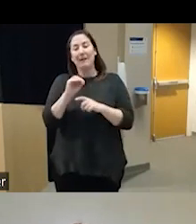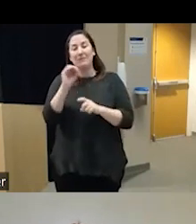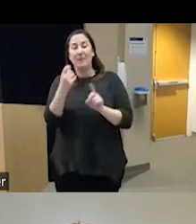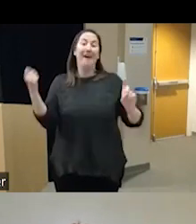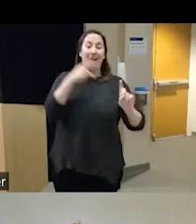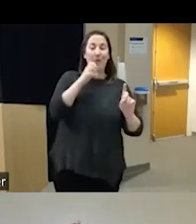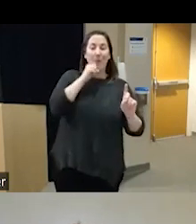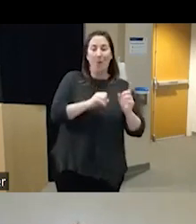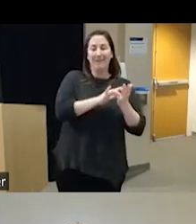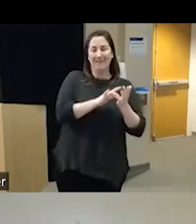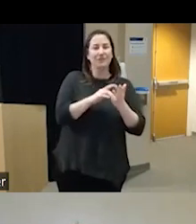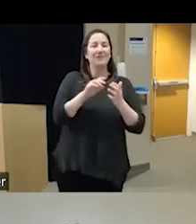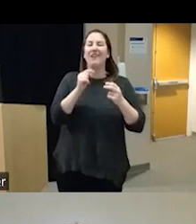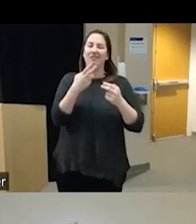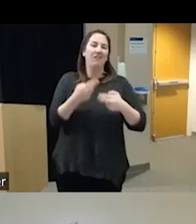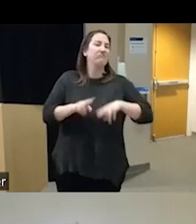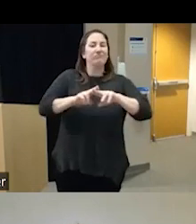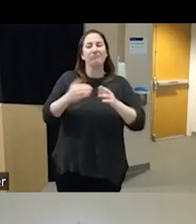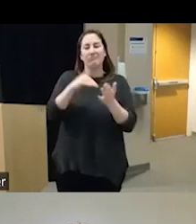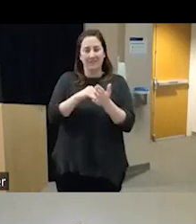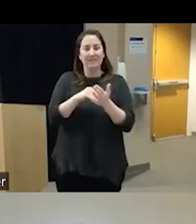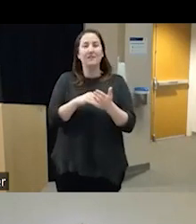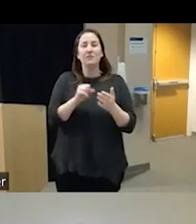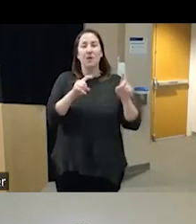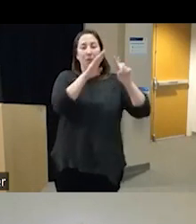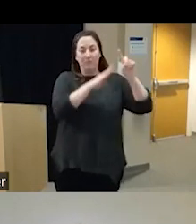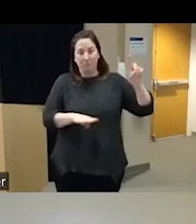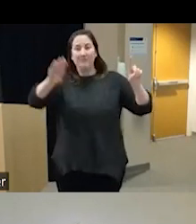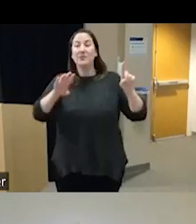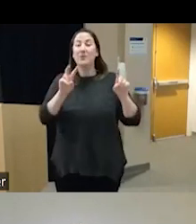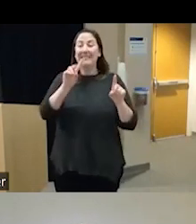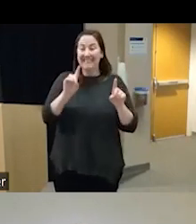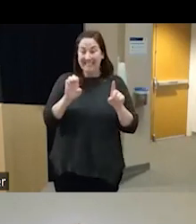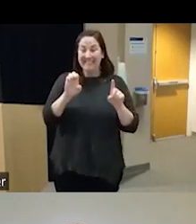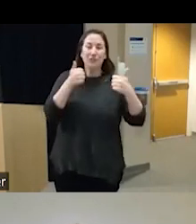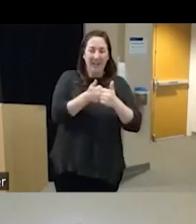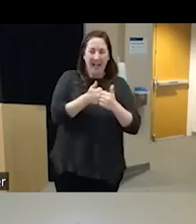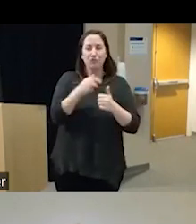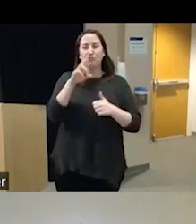gains were lost. So it's a detallenge rechallenge study showing that very quickly. You can